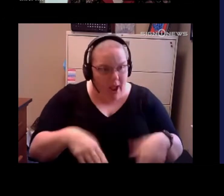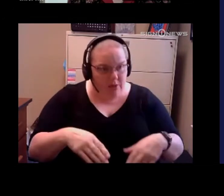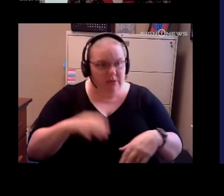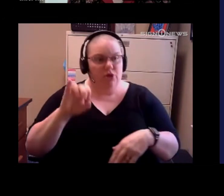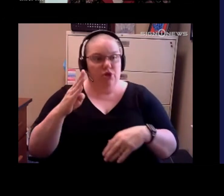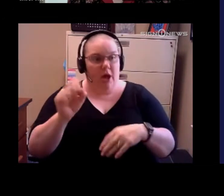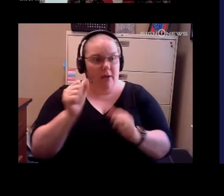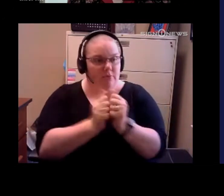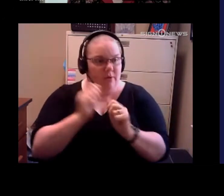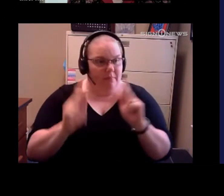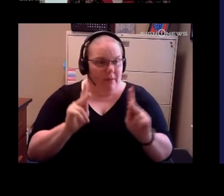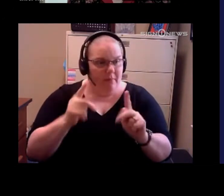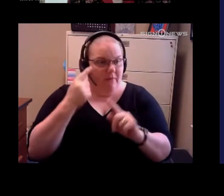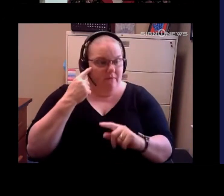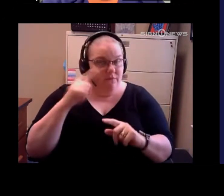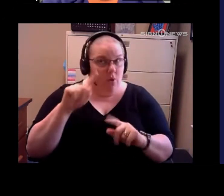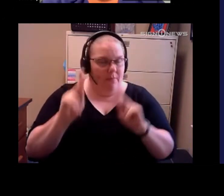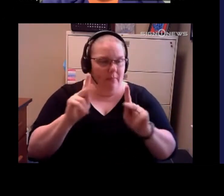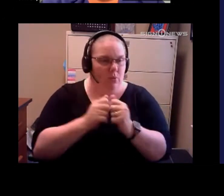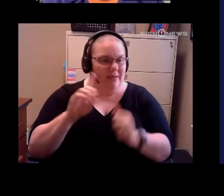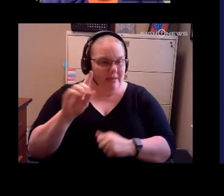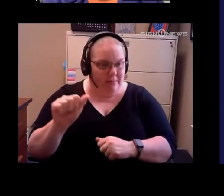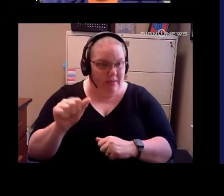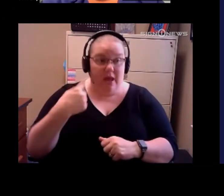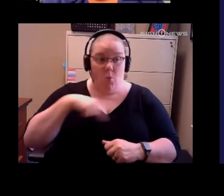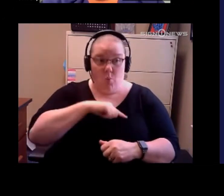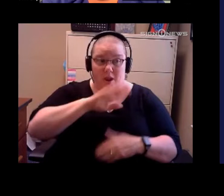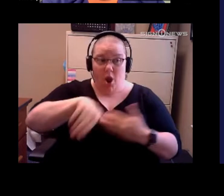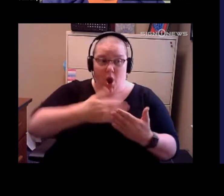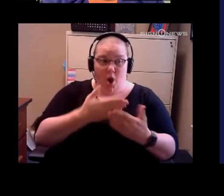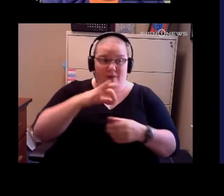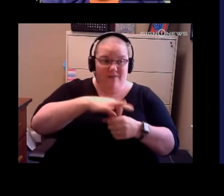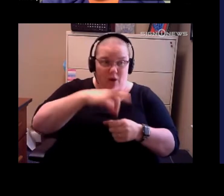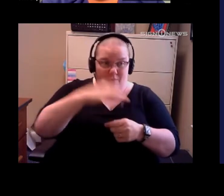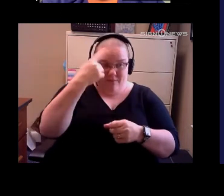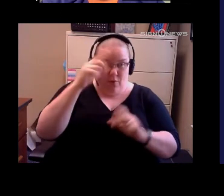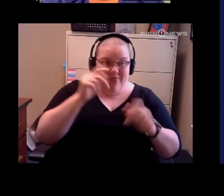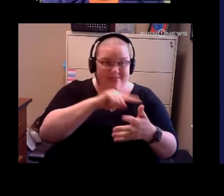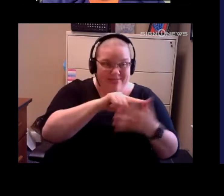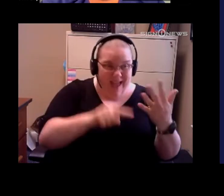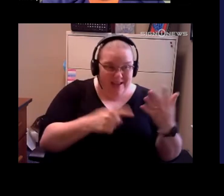all voted to make those things happen that has an impact there's no candidate that can afford